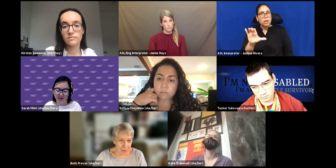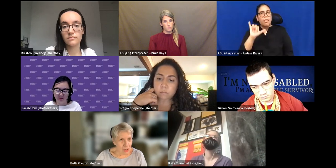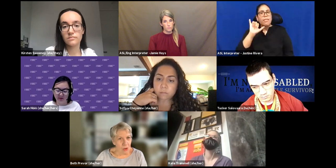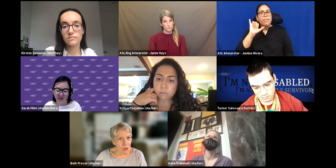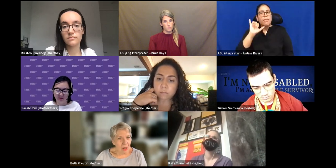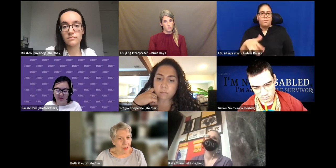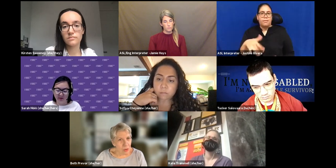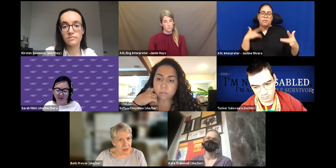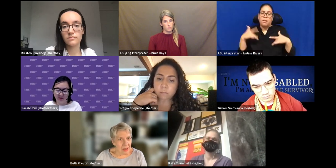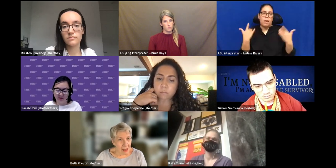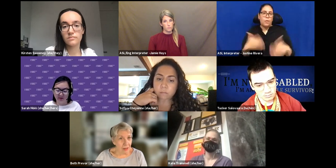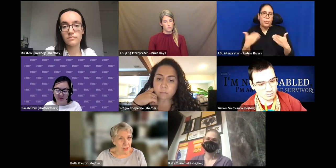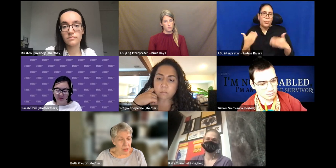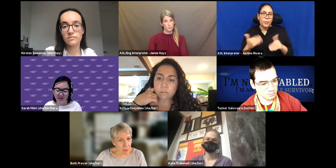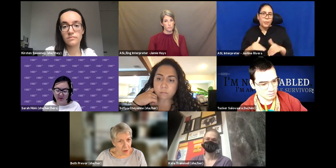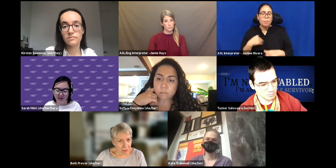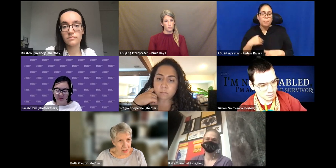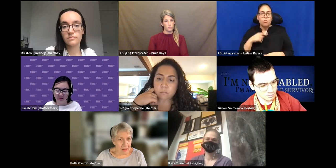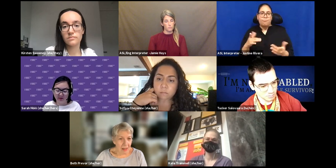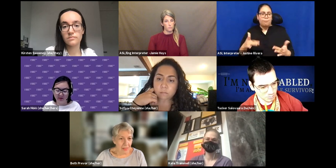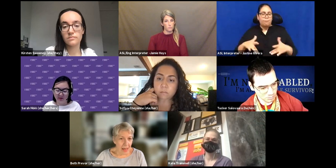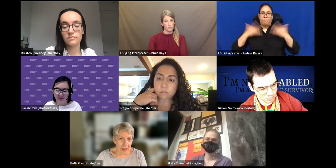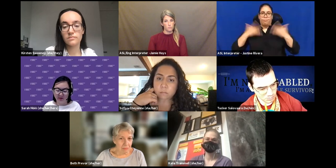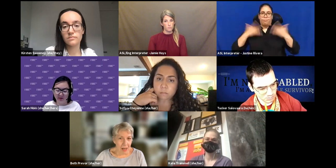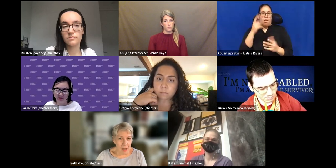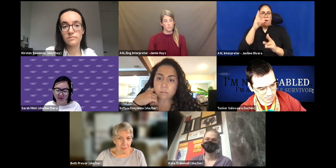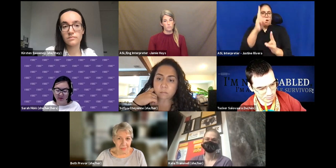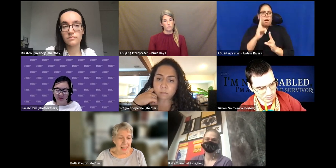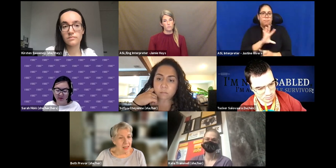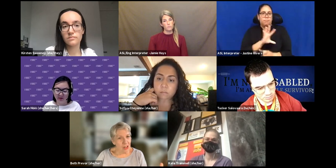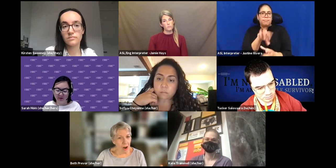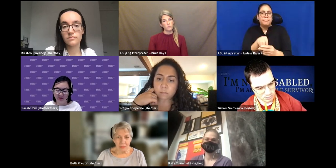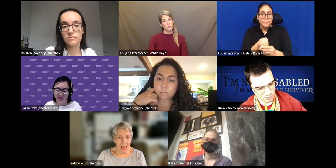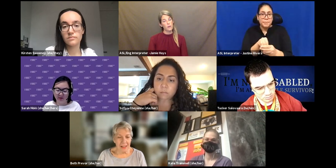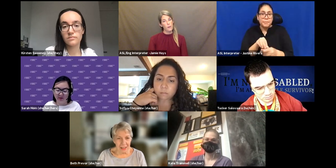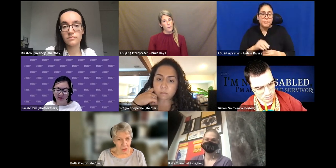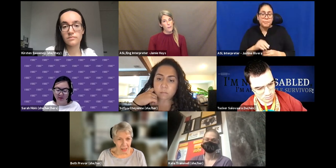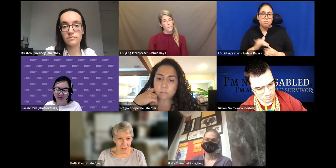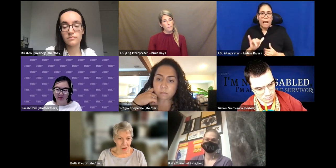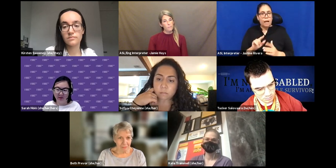I'm so thrilled and honored to be a part of it. It's a start, and I think it's a great start.